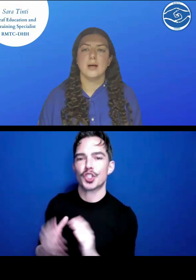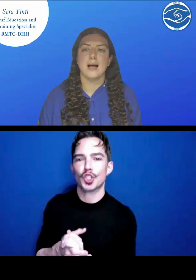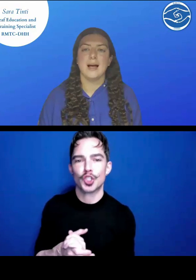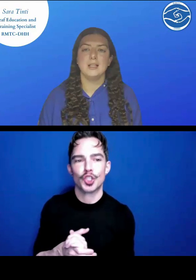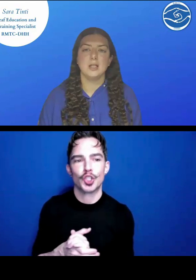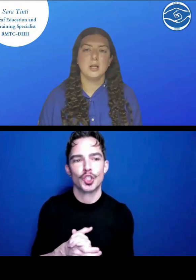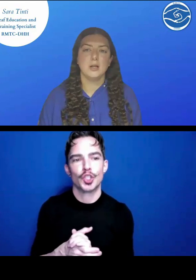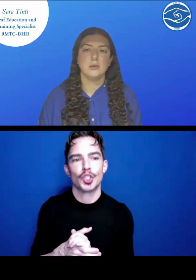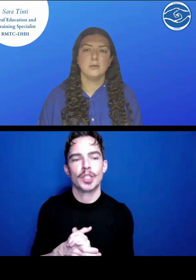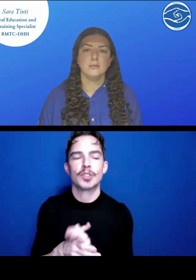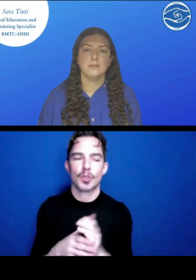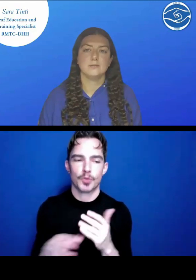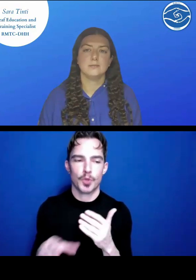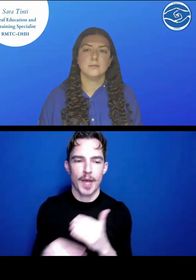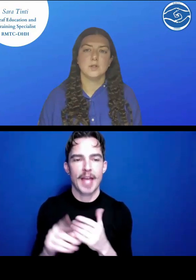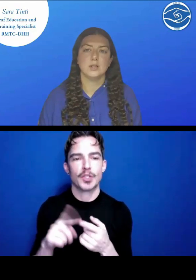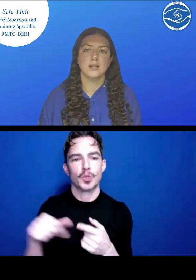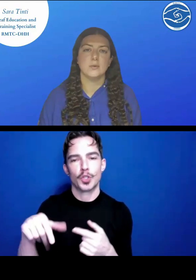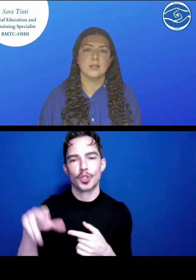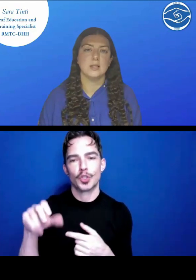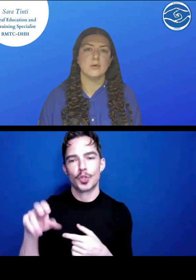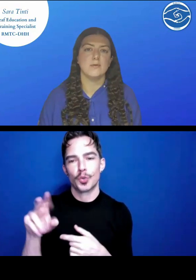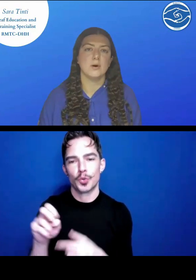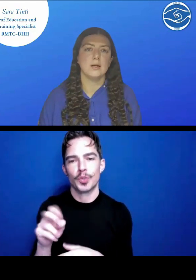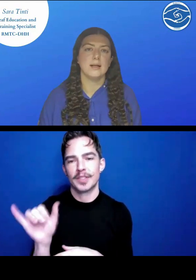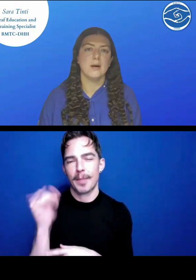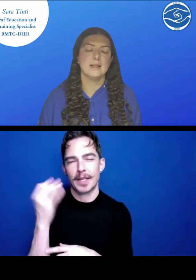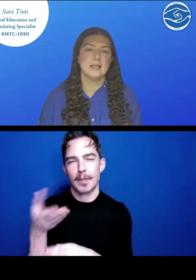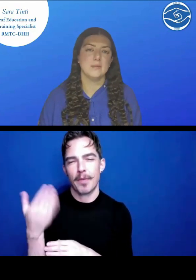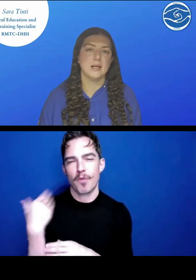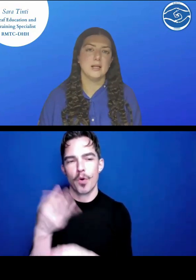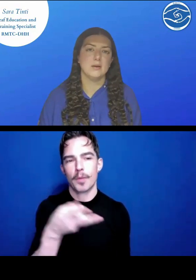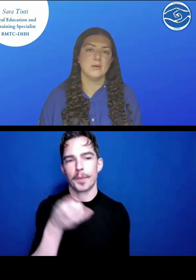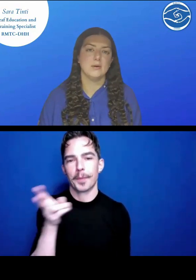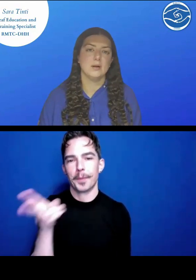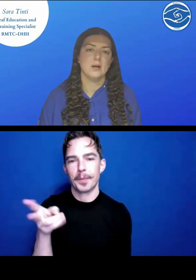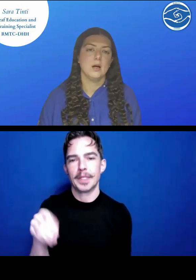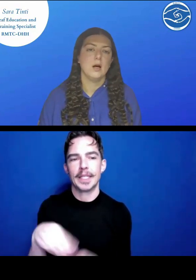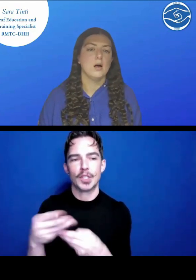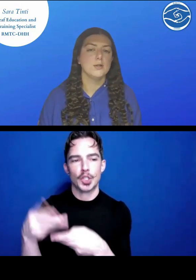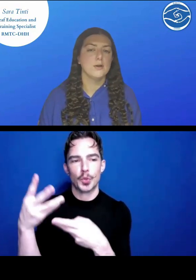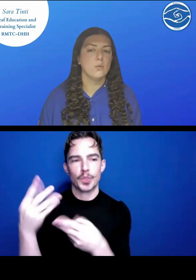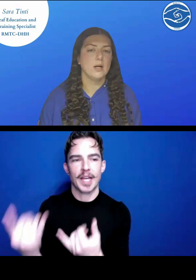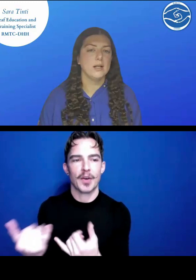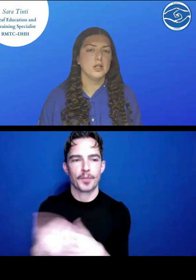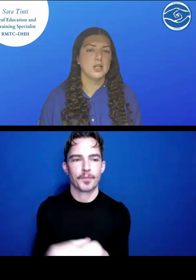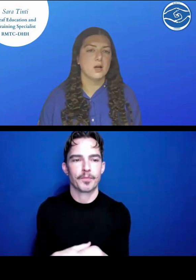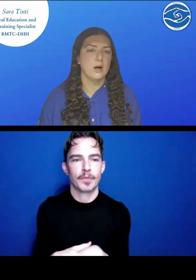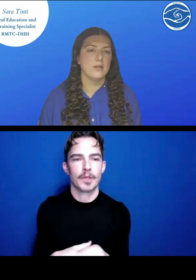going to add to queue just like we did before. Now, it's in my queue. Also, if you wanted to check